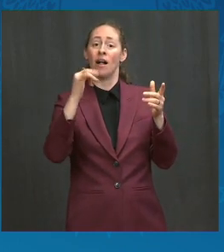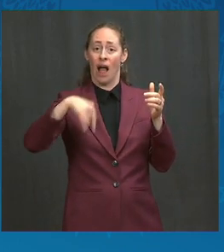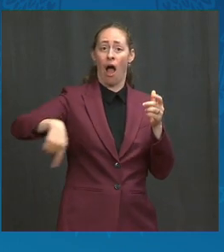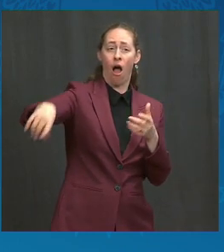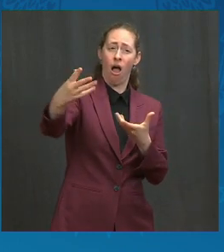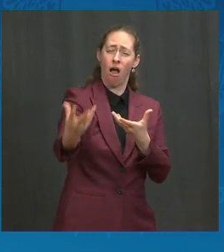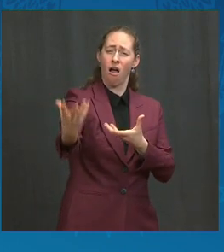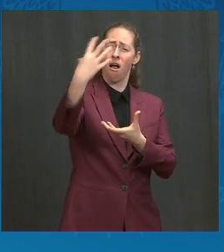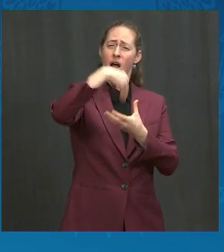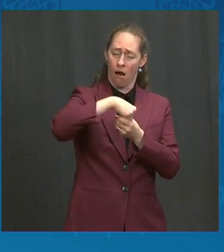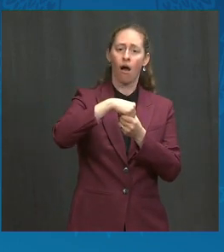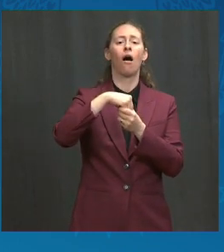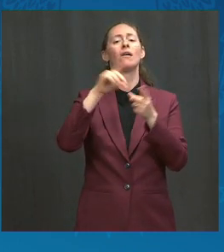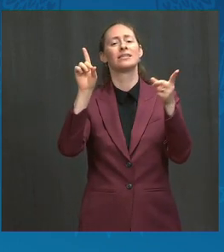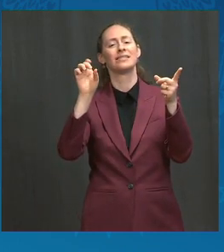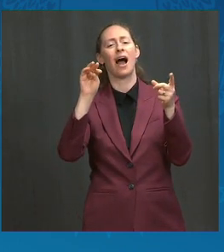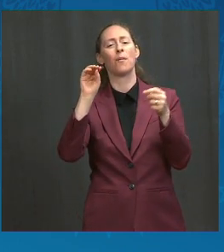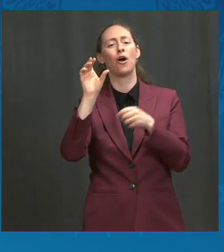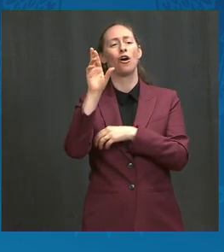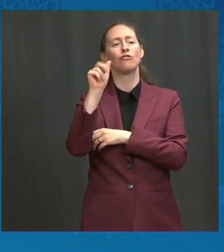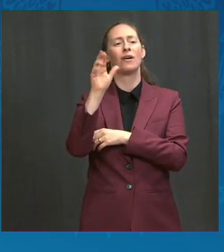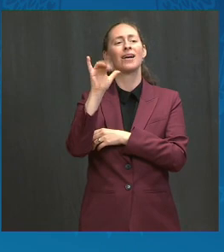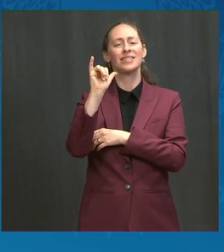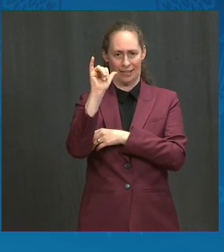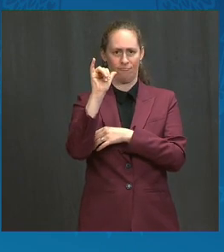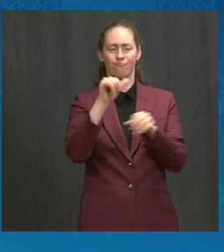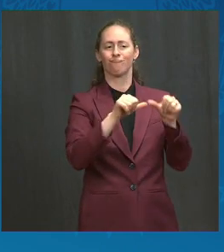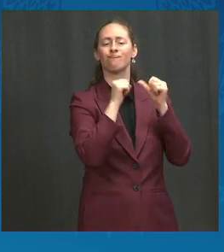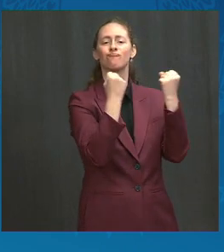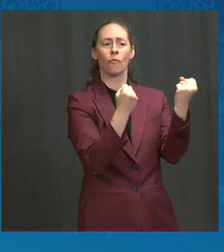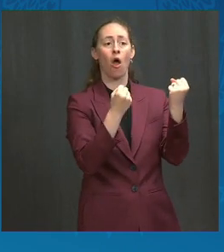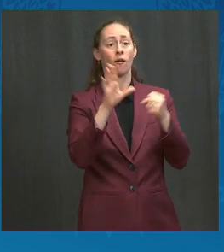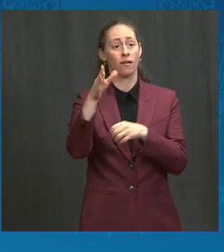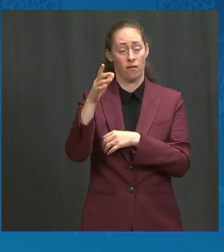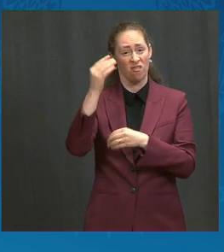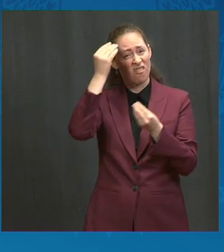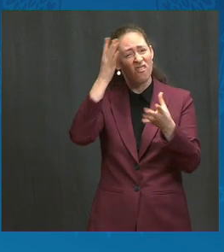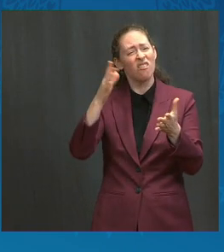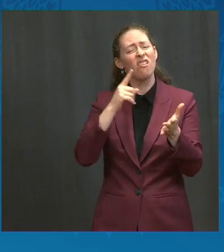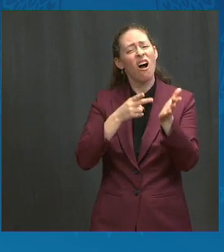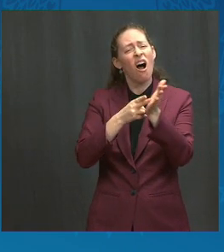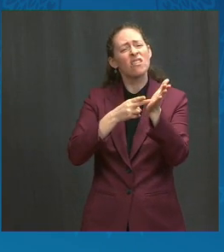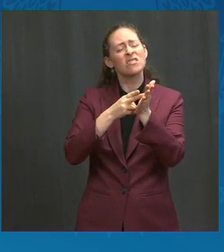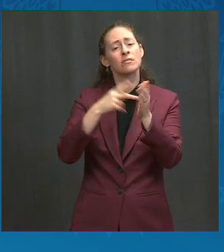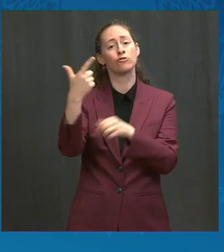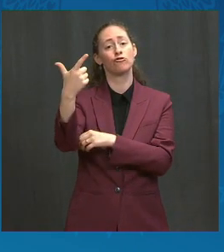So I know, without doubt, gender equality strengthens democracy.